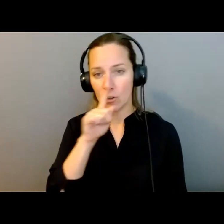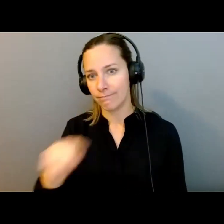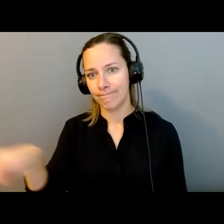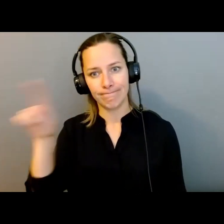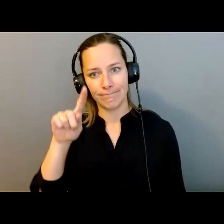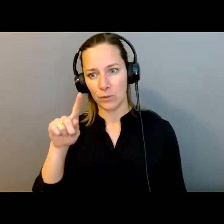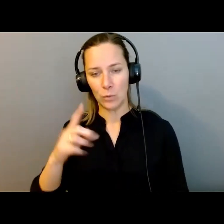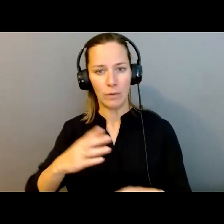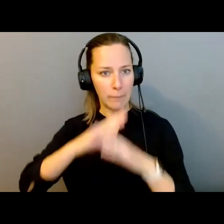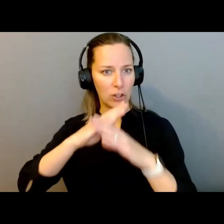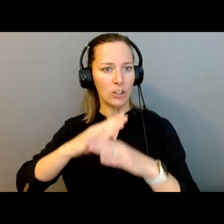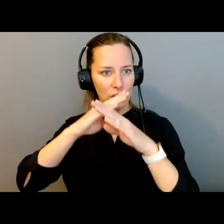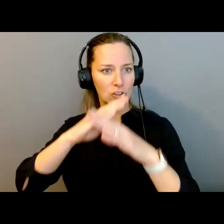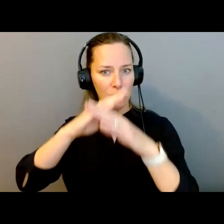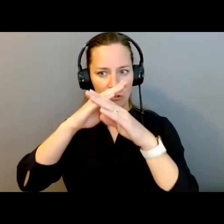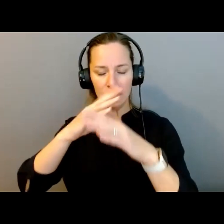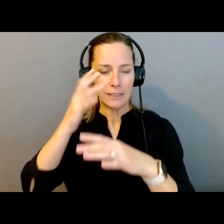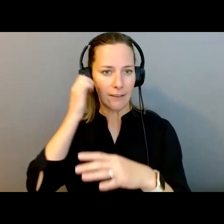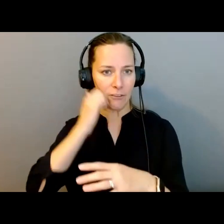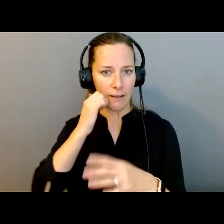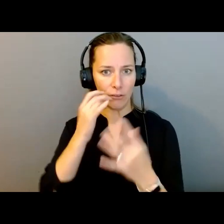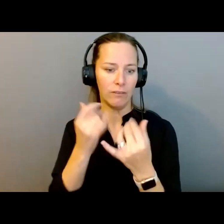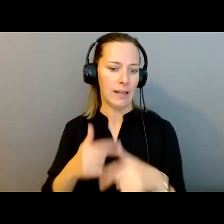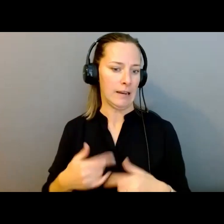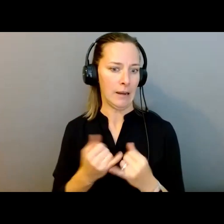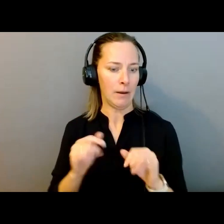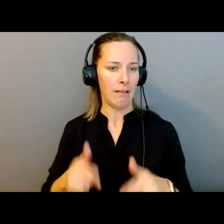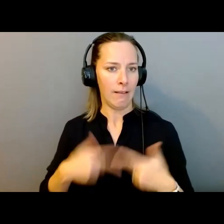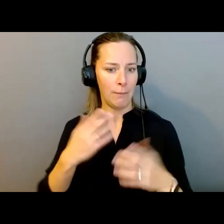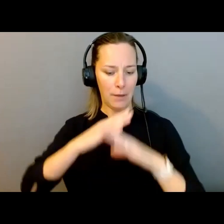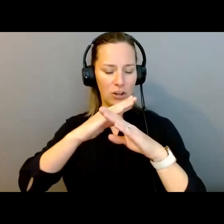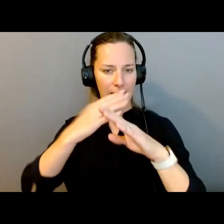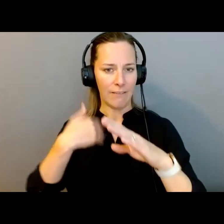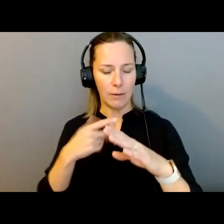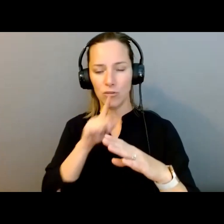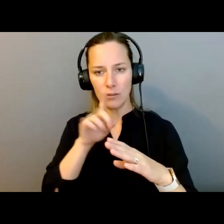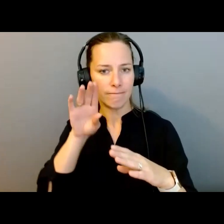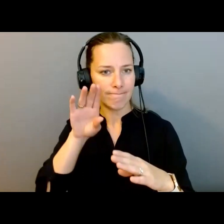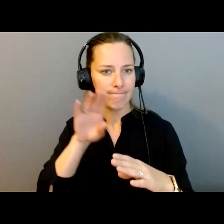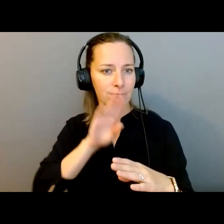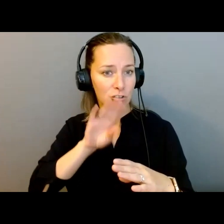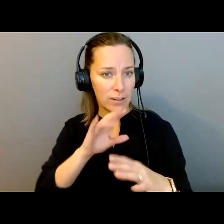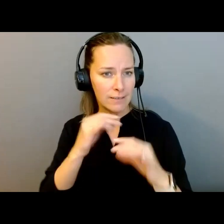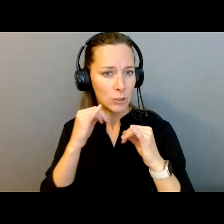barriers to living independently. And I think the policy has to be changed and it has to be